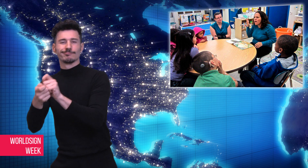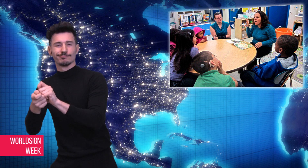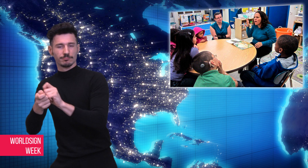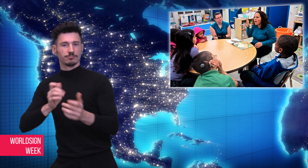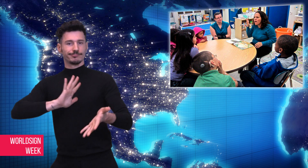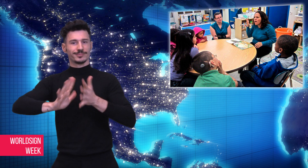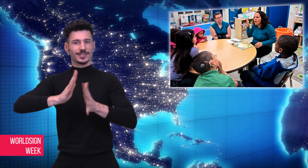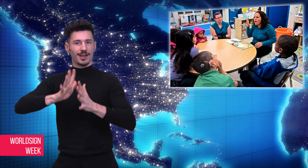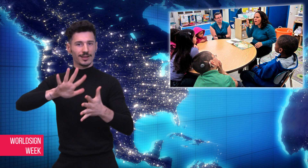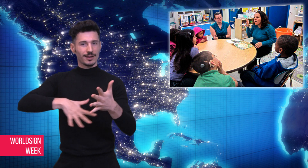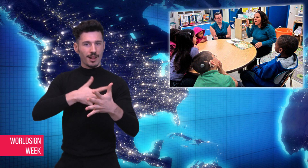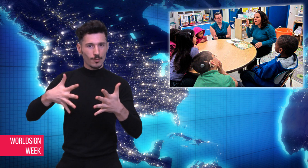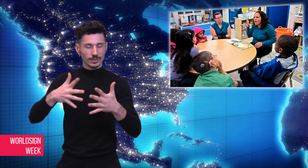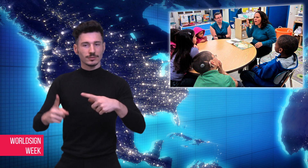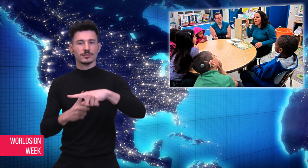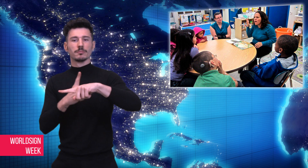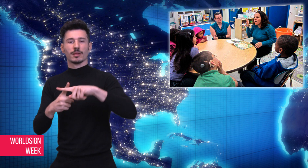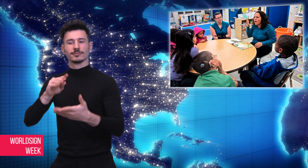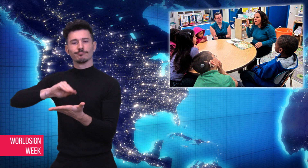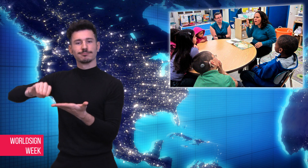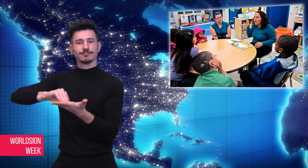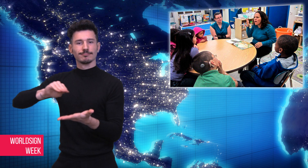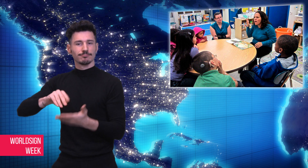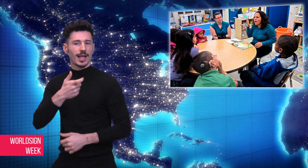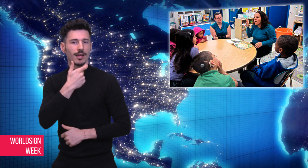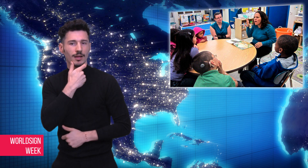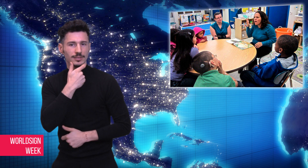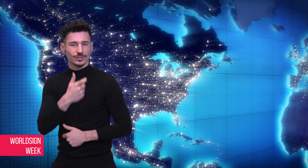English and American Sign Language.